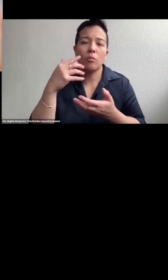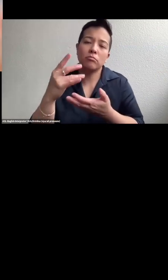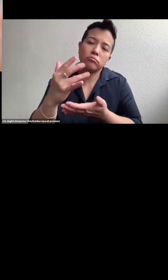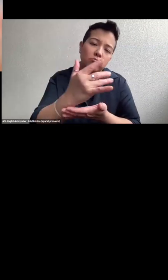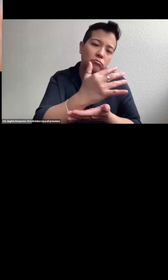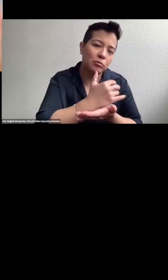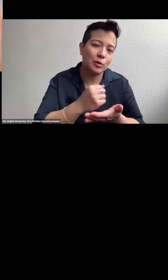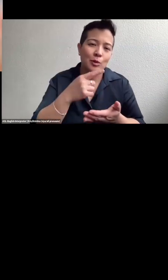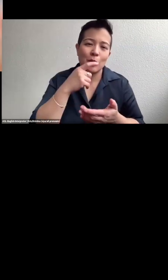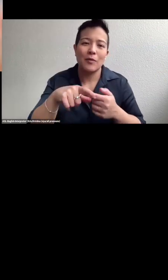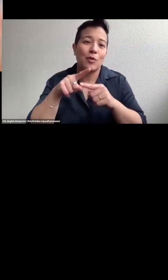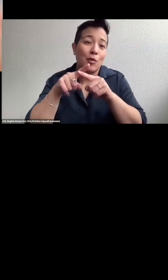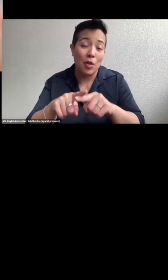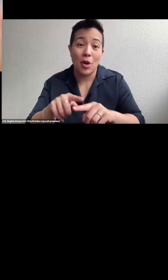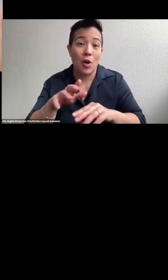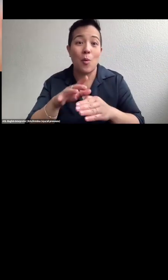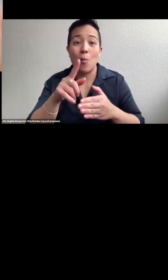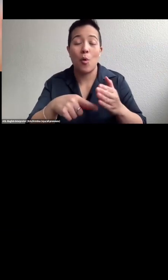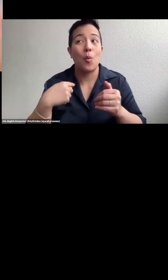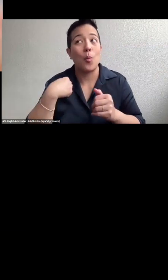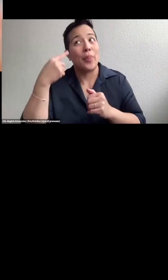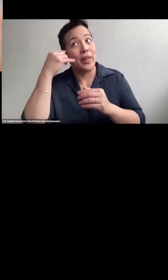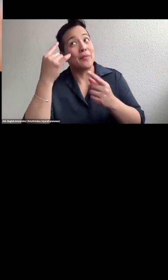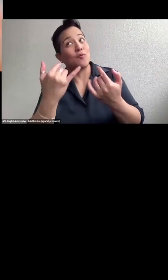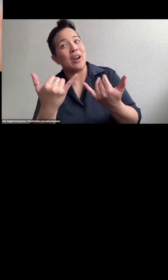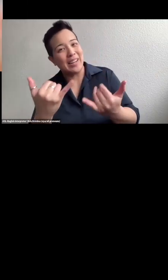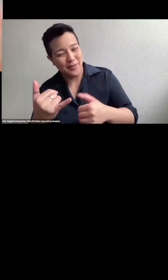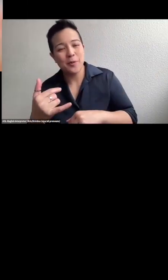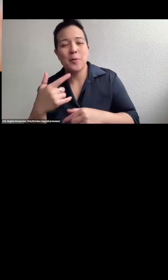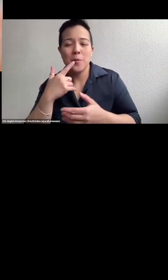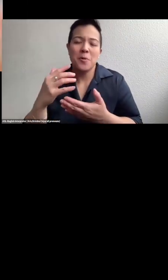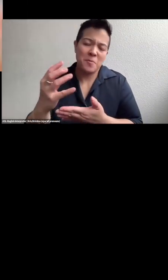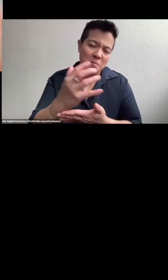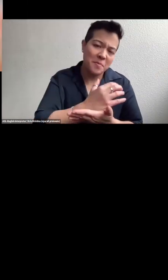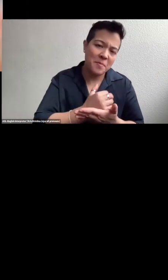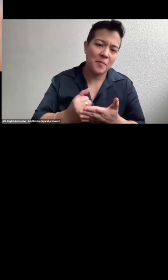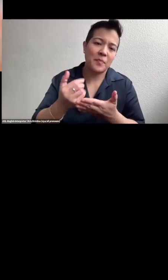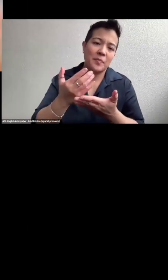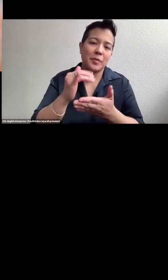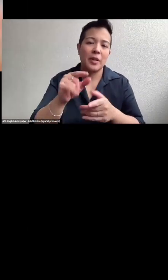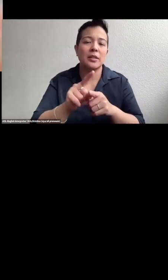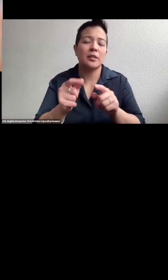don't have to rely on what we think of right now. We'll gather those and share those as a follow-up resource